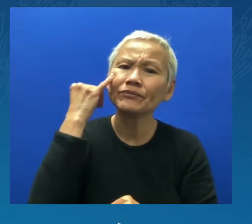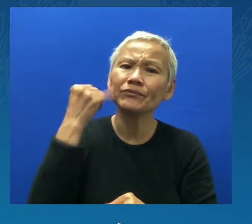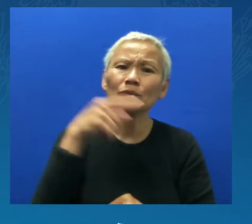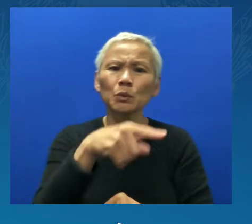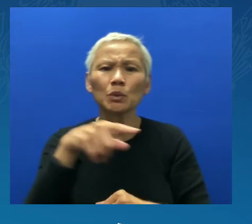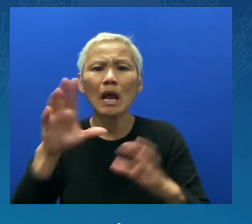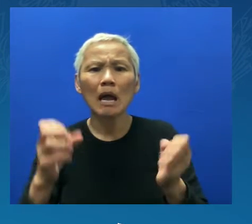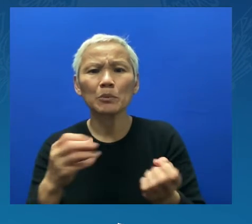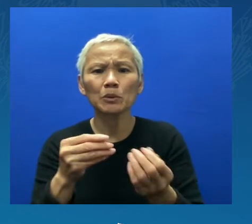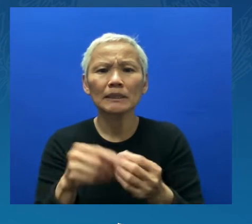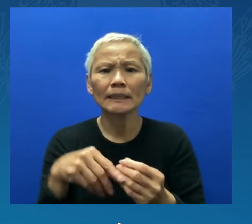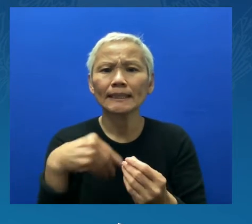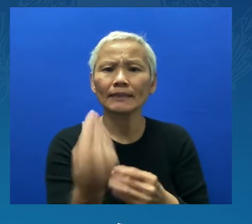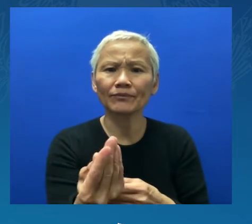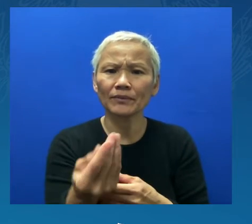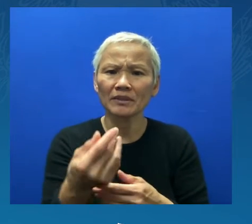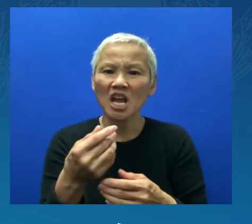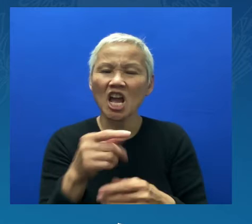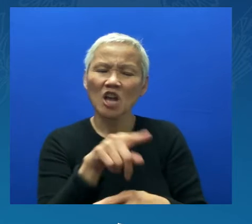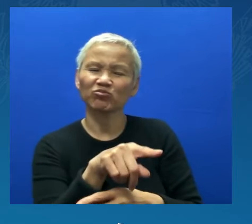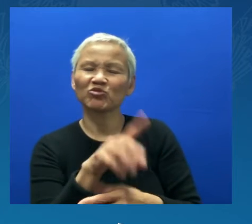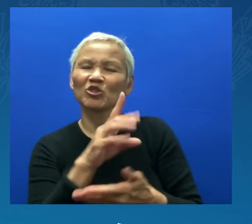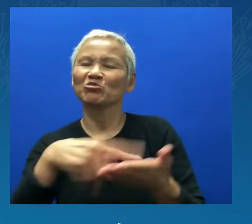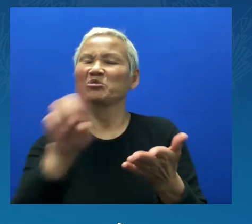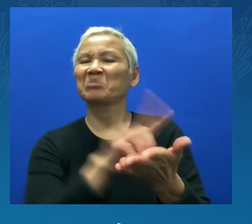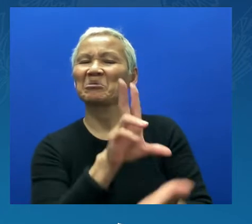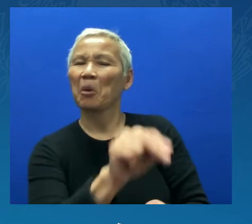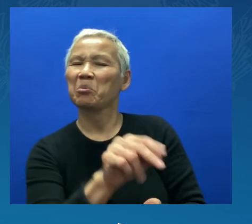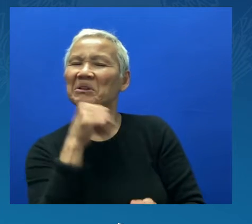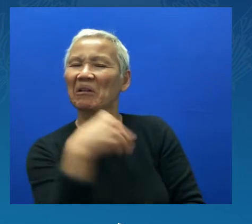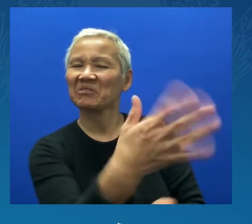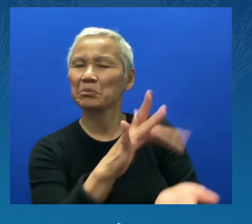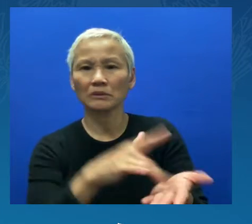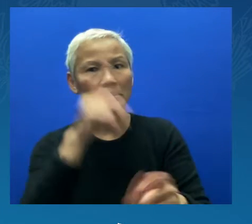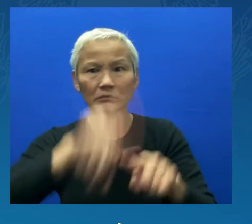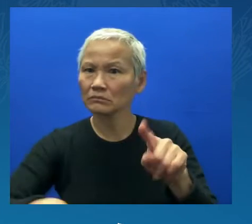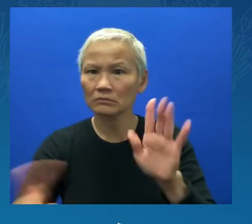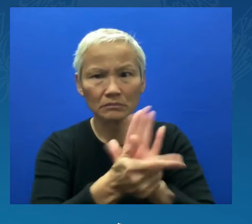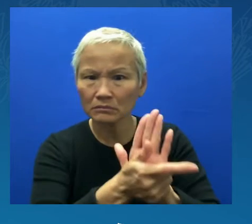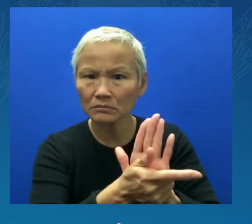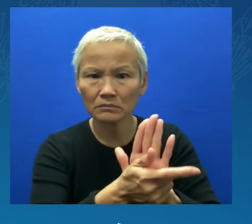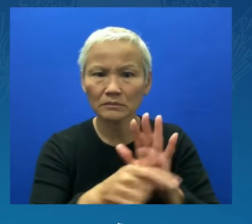sending edicts out to hospitals about what they have a legal requirement